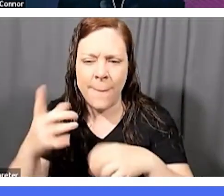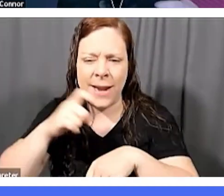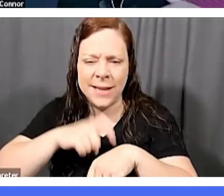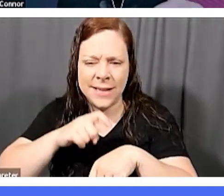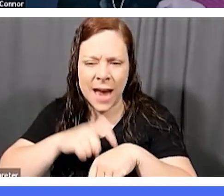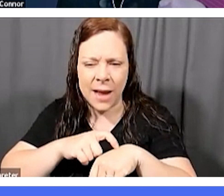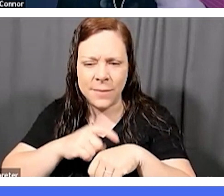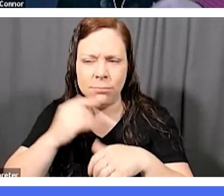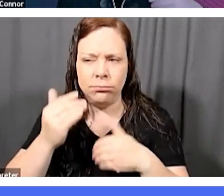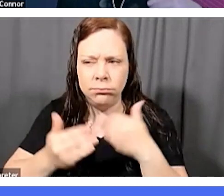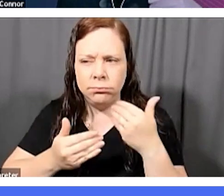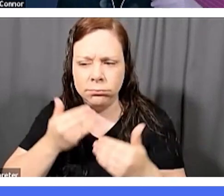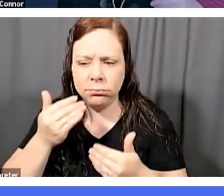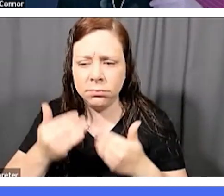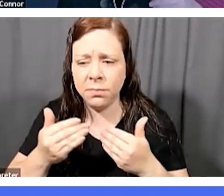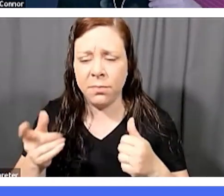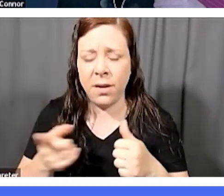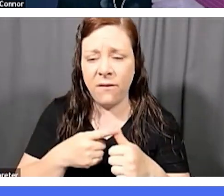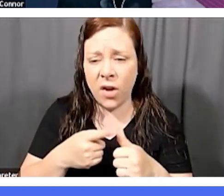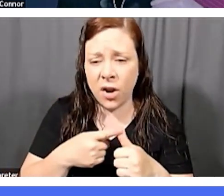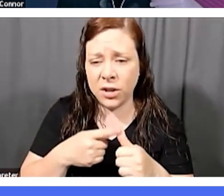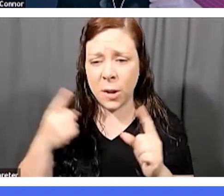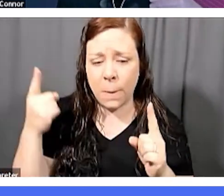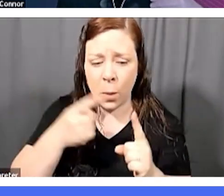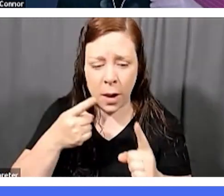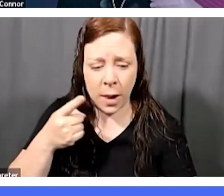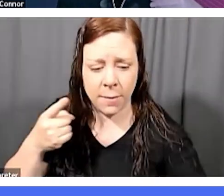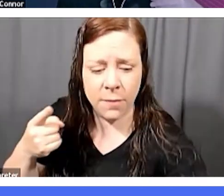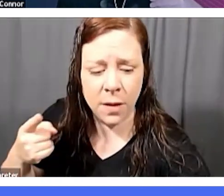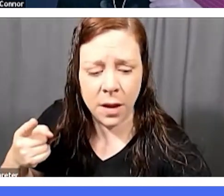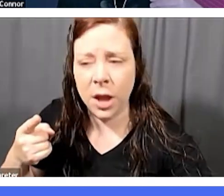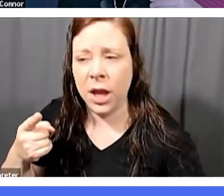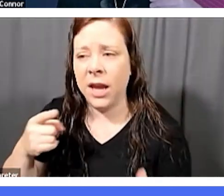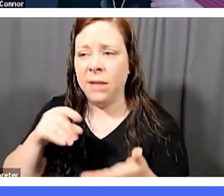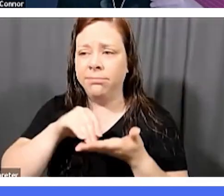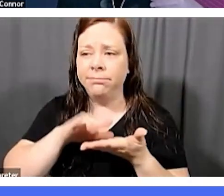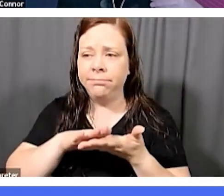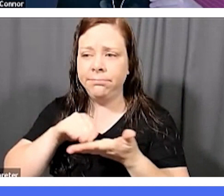That sort of thing. But in the beginning, the point was just to plot the memory. And so he did so on something